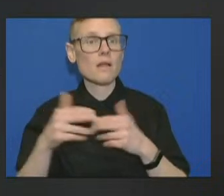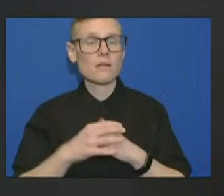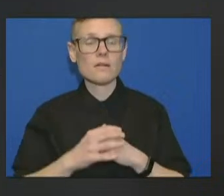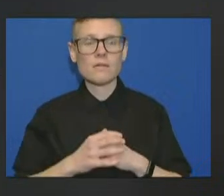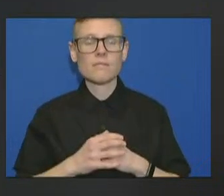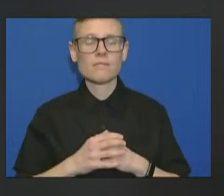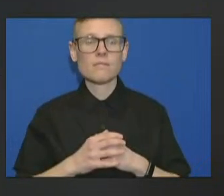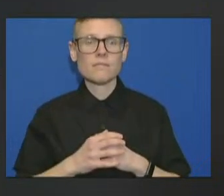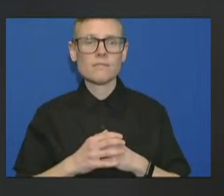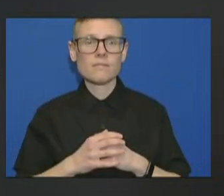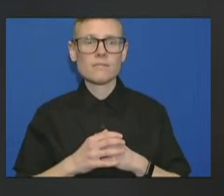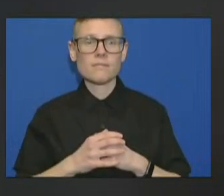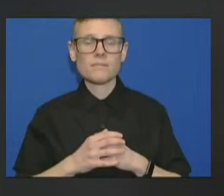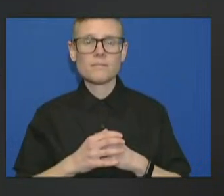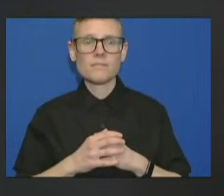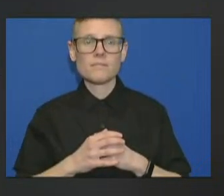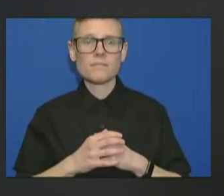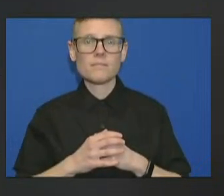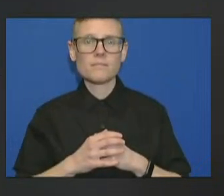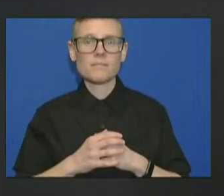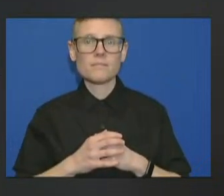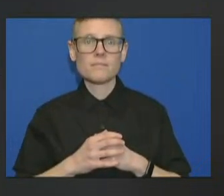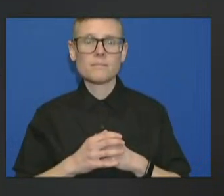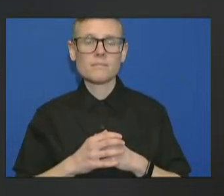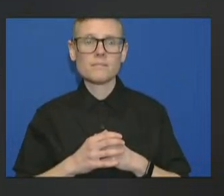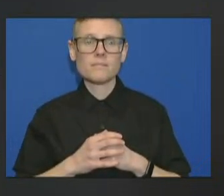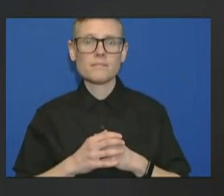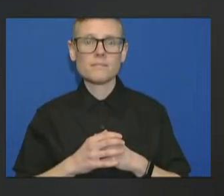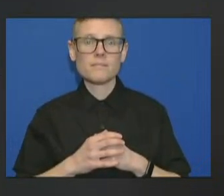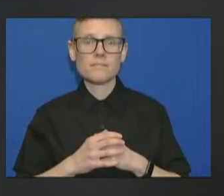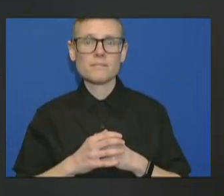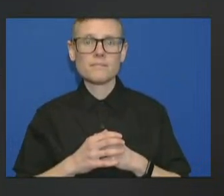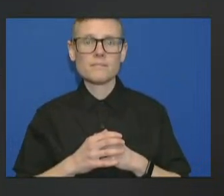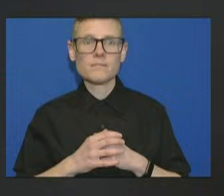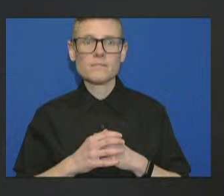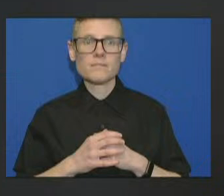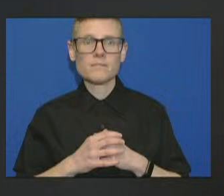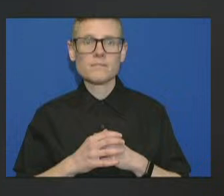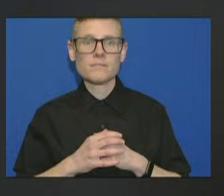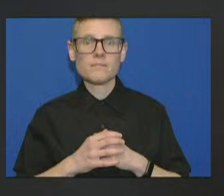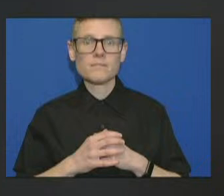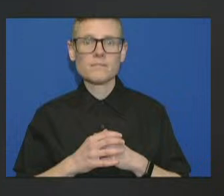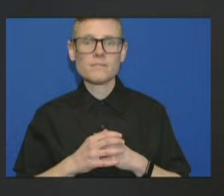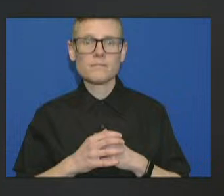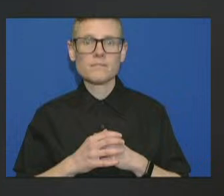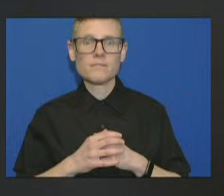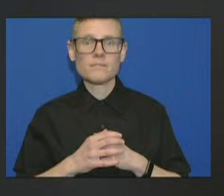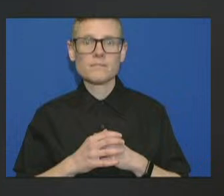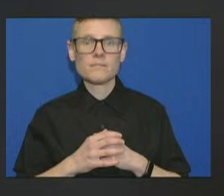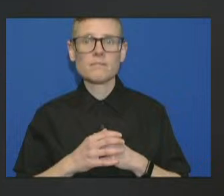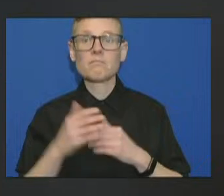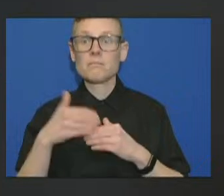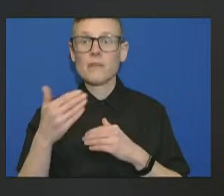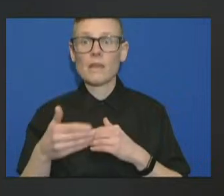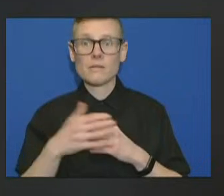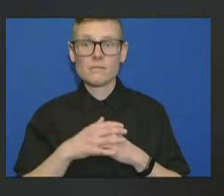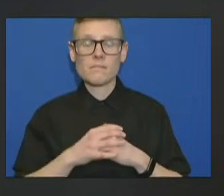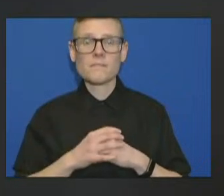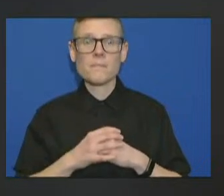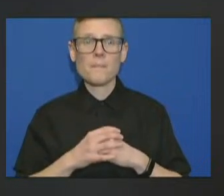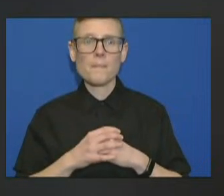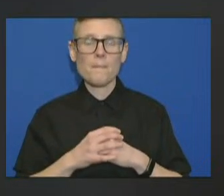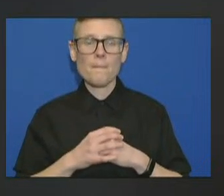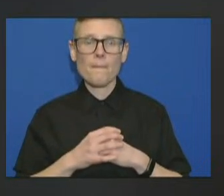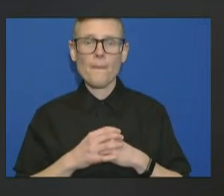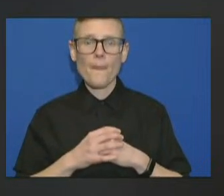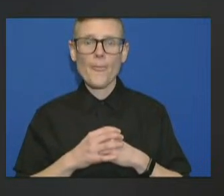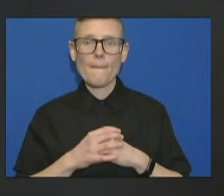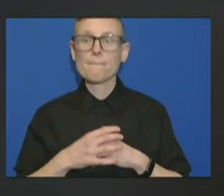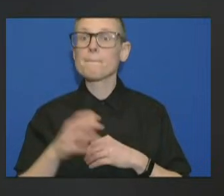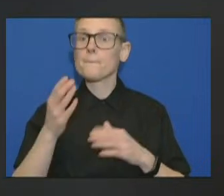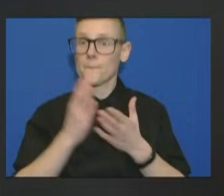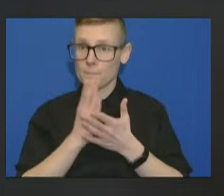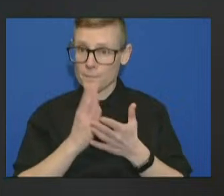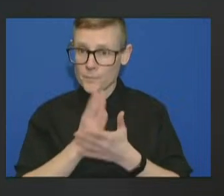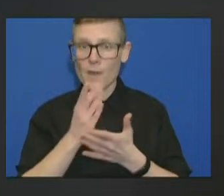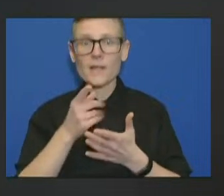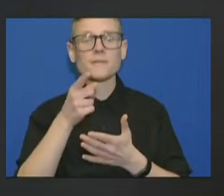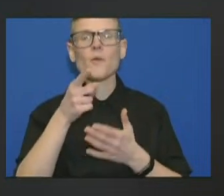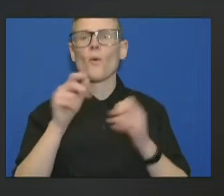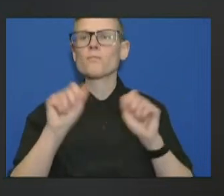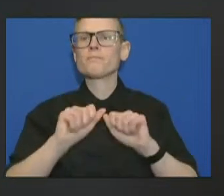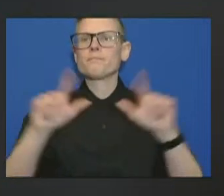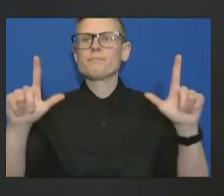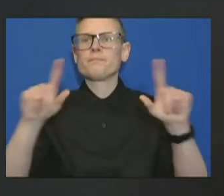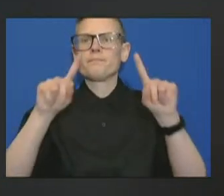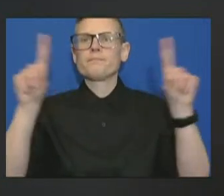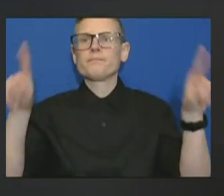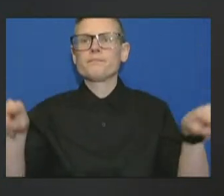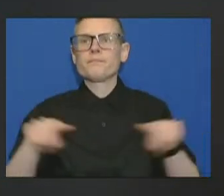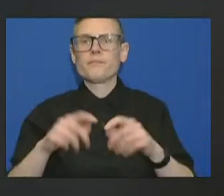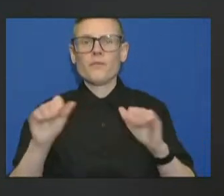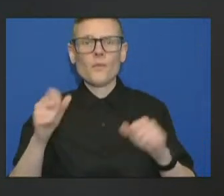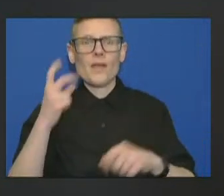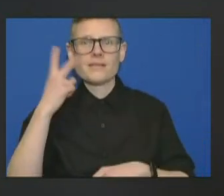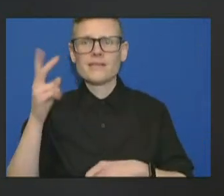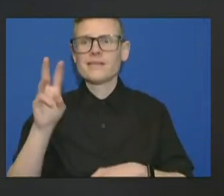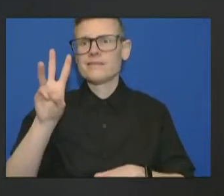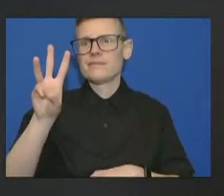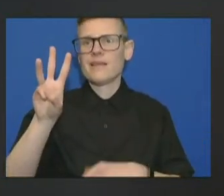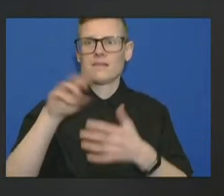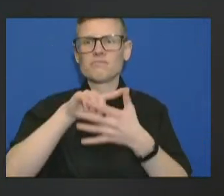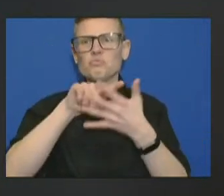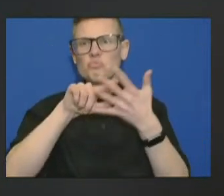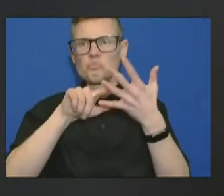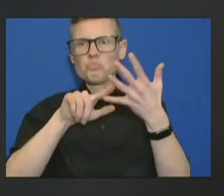get into Q&A. Next slide please.